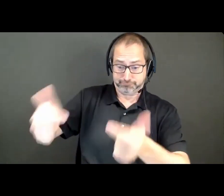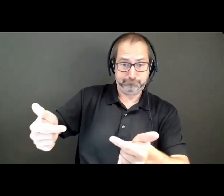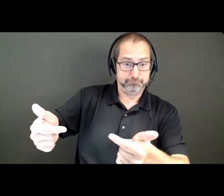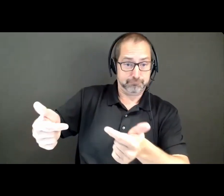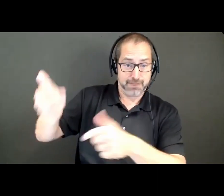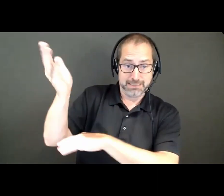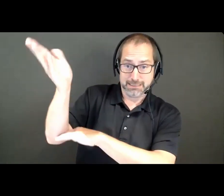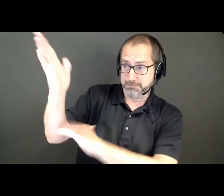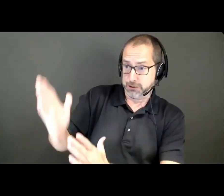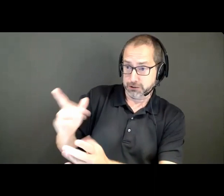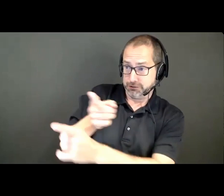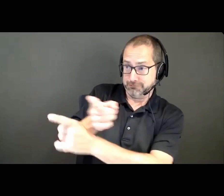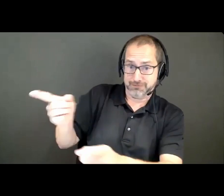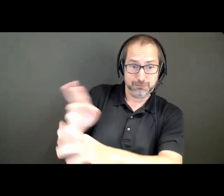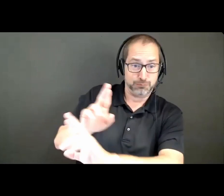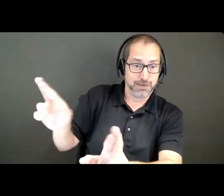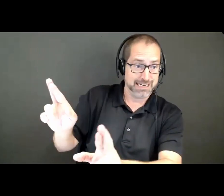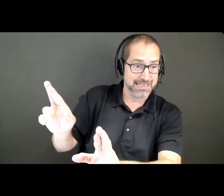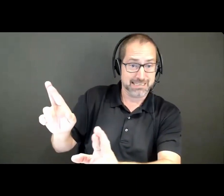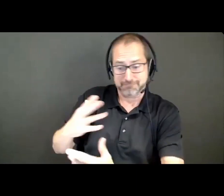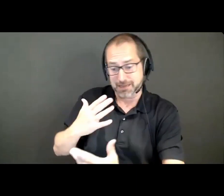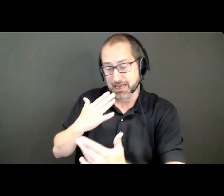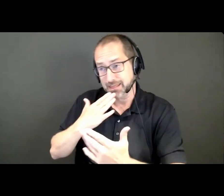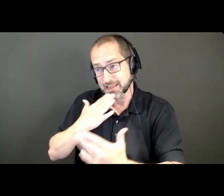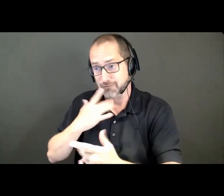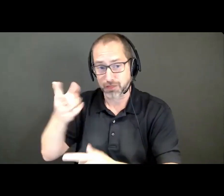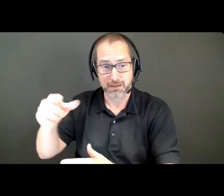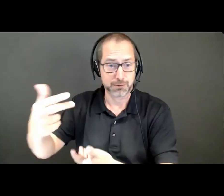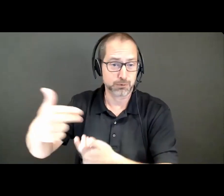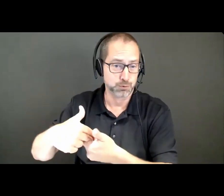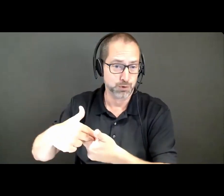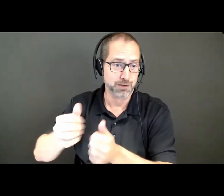all for joining us from distant lands to share their collective expertise.